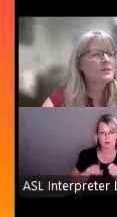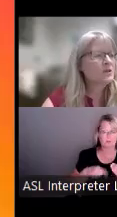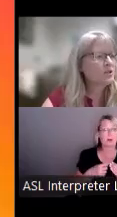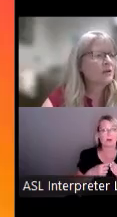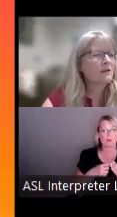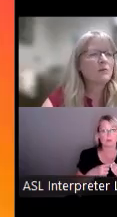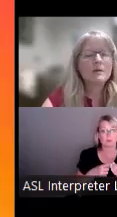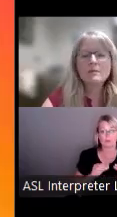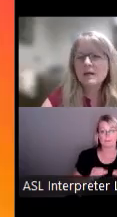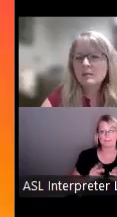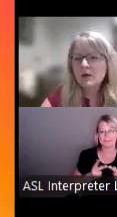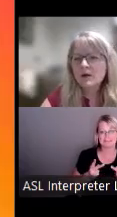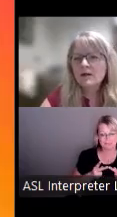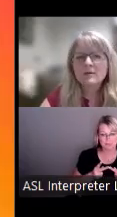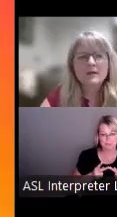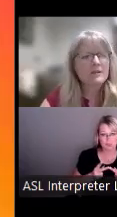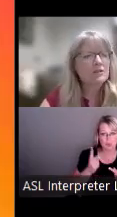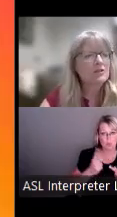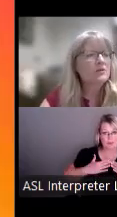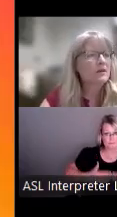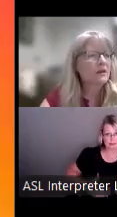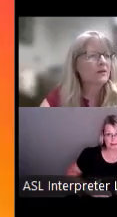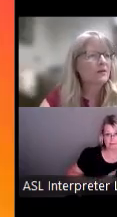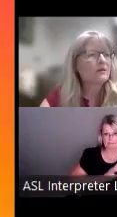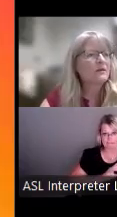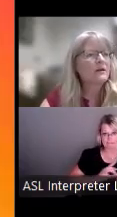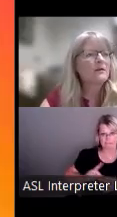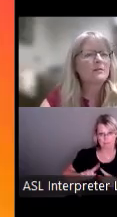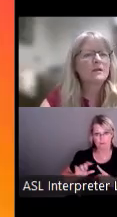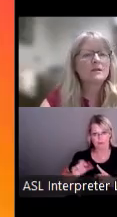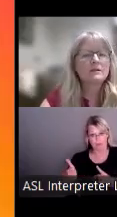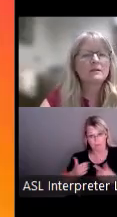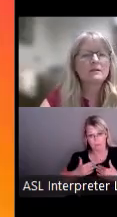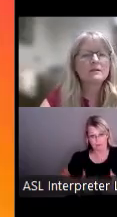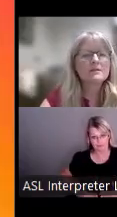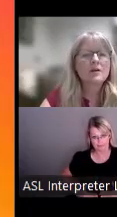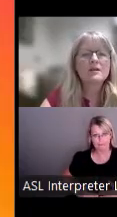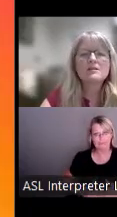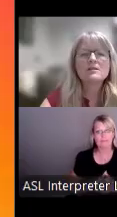position of one body part in relation to another, starting to